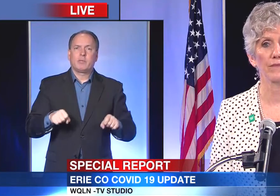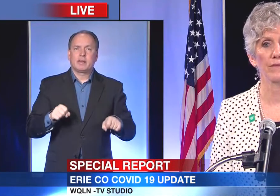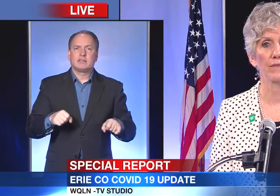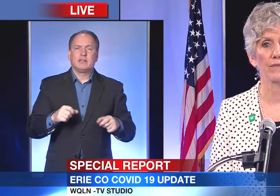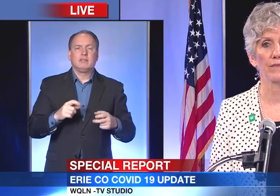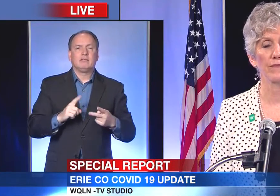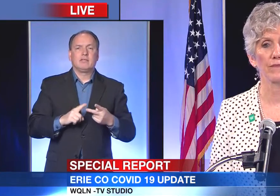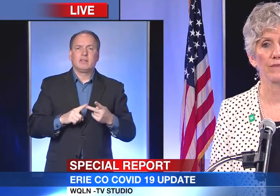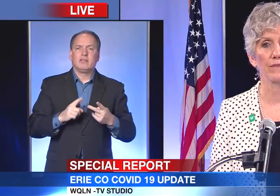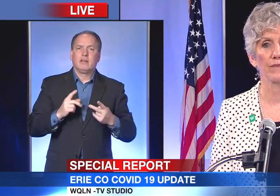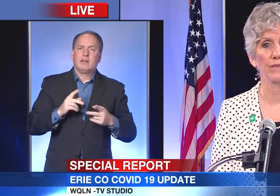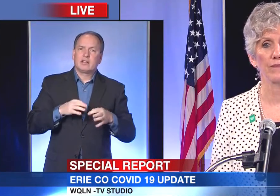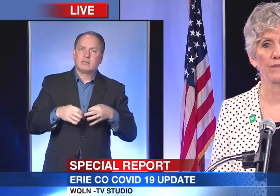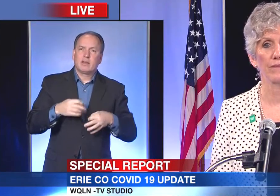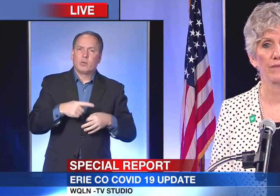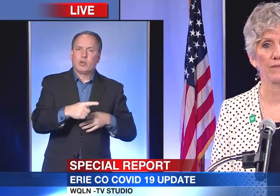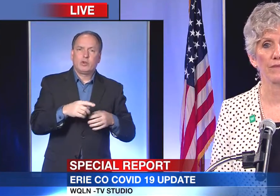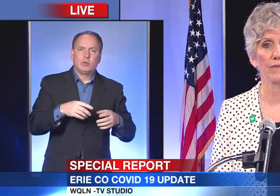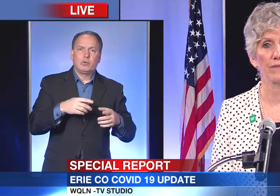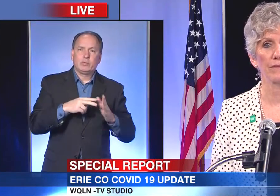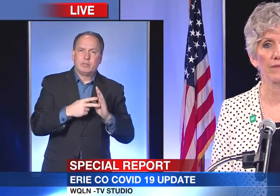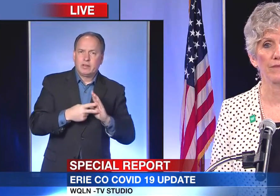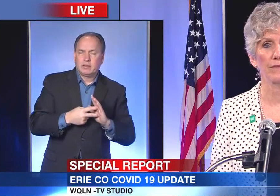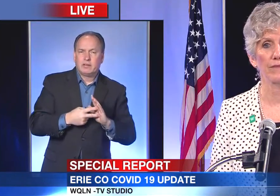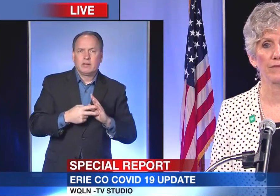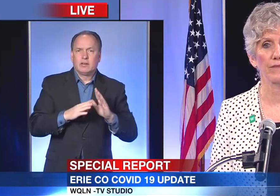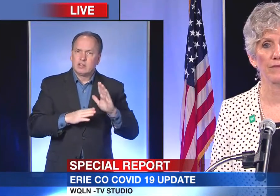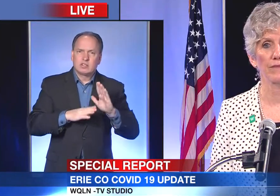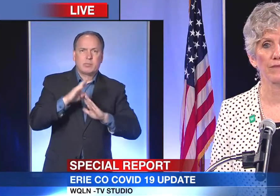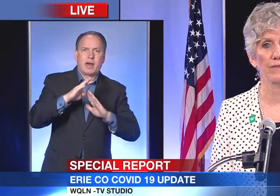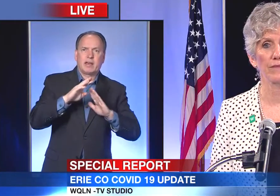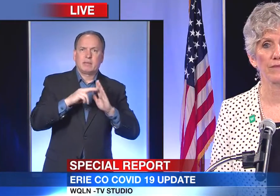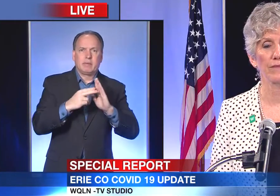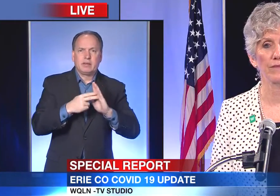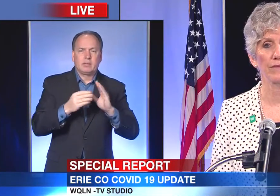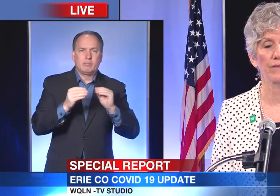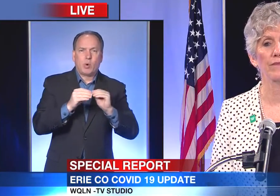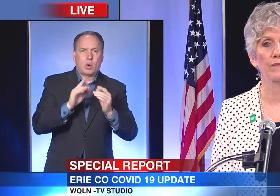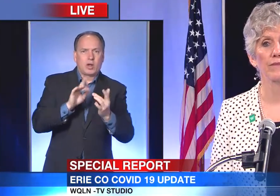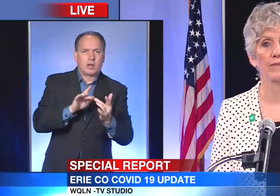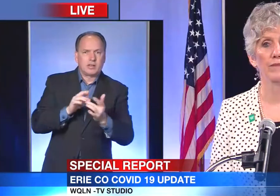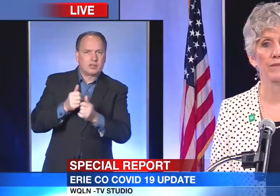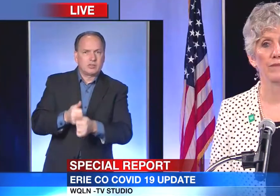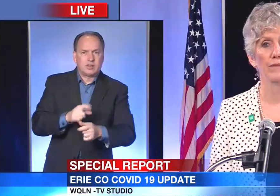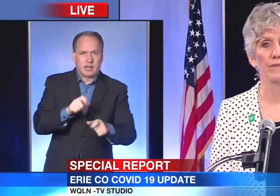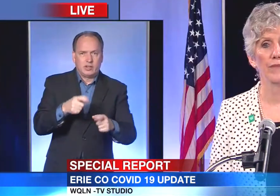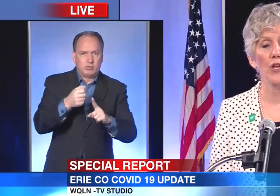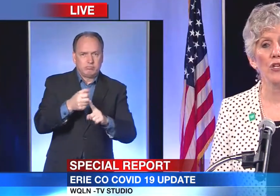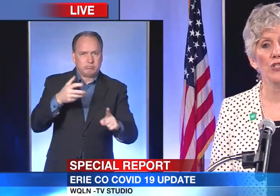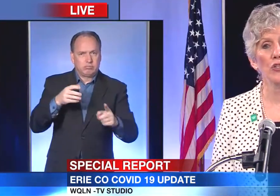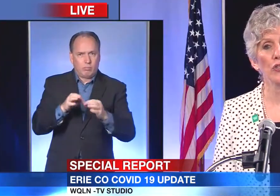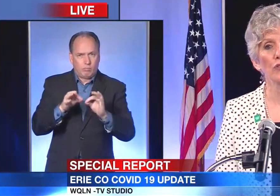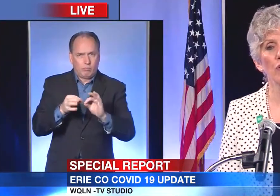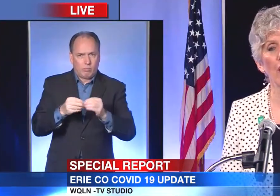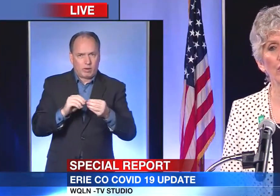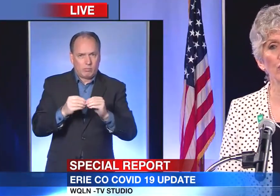FOR THE LAST FEW WEEKS. TALK ABOUT OUR CAPACITY, AND EXPLAIN WHAT YOU WOULD DESCRIBE